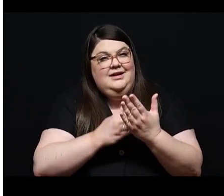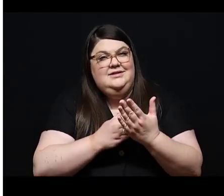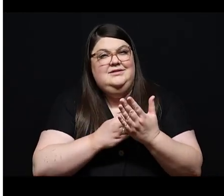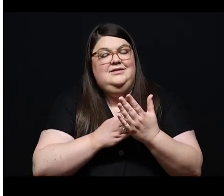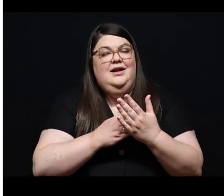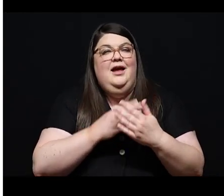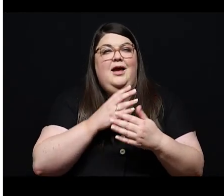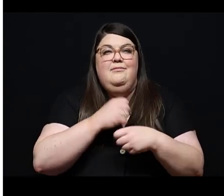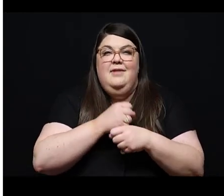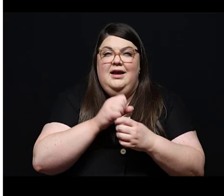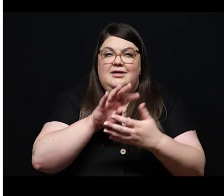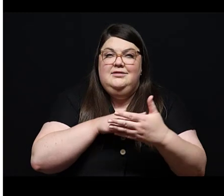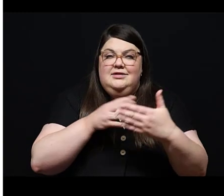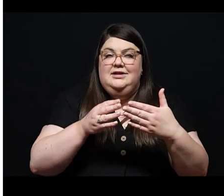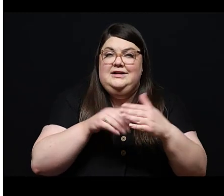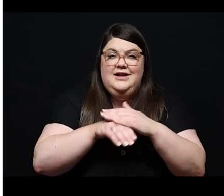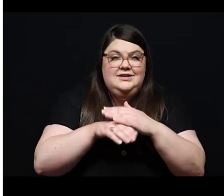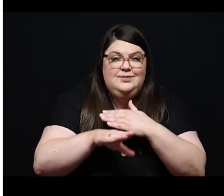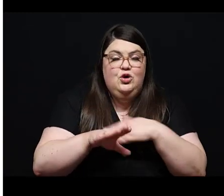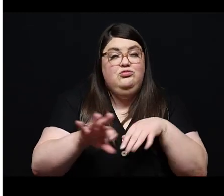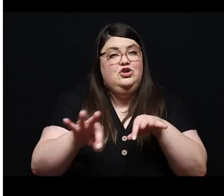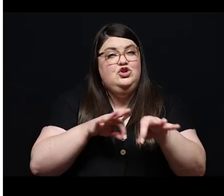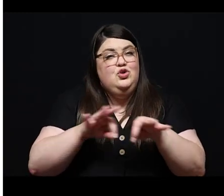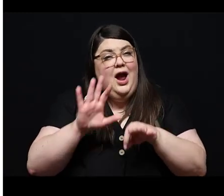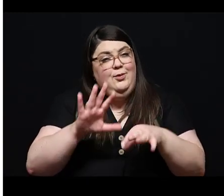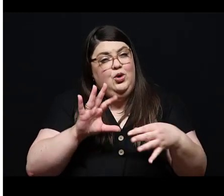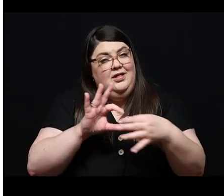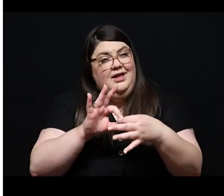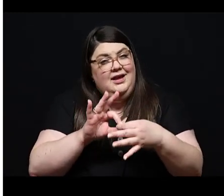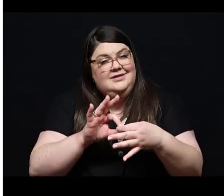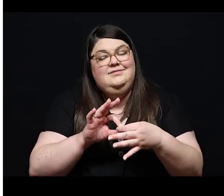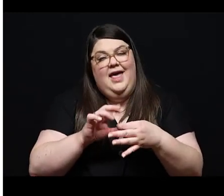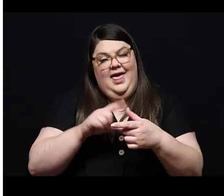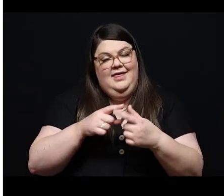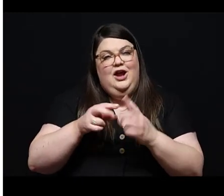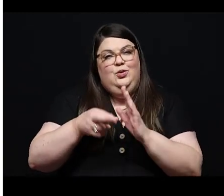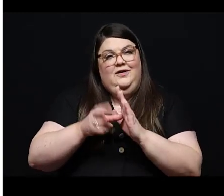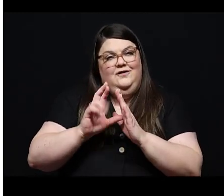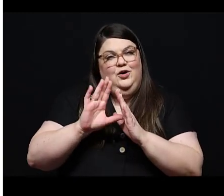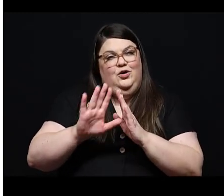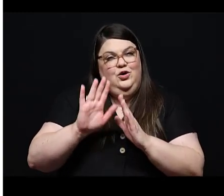describe your links, and review your work manually with the aid of the accessibility checker.